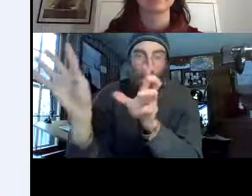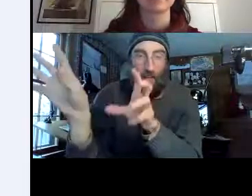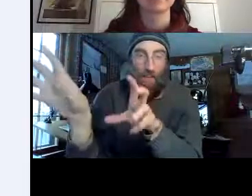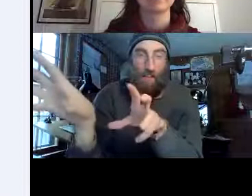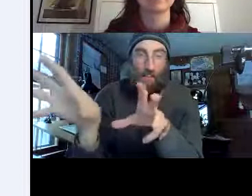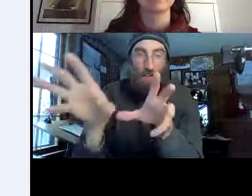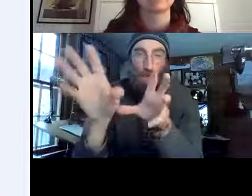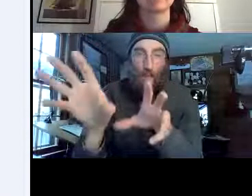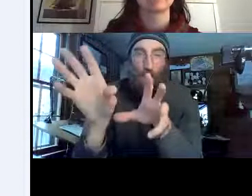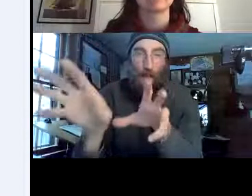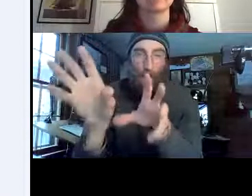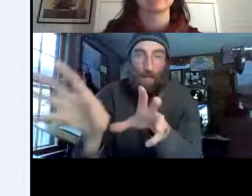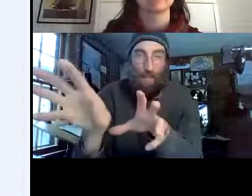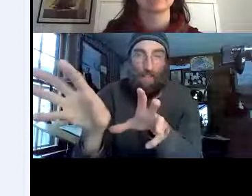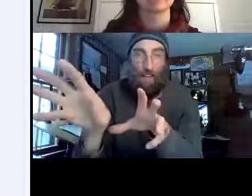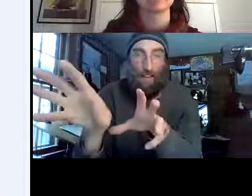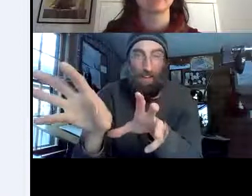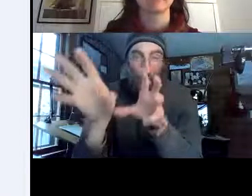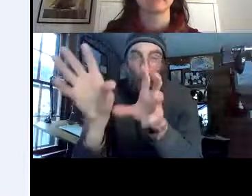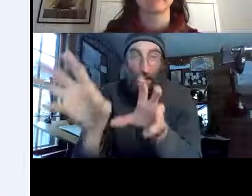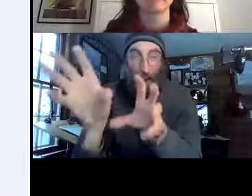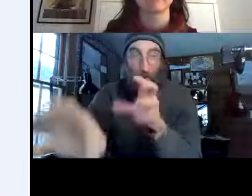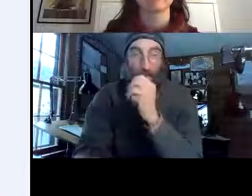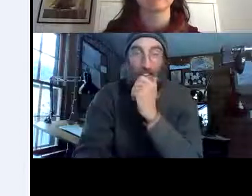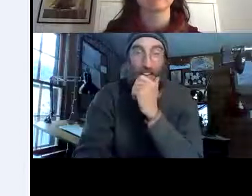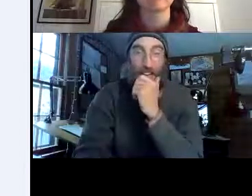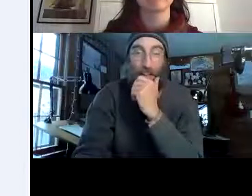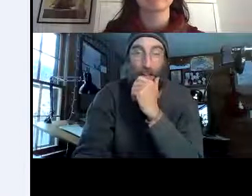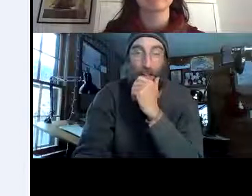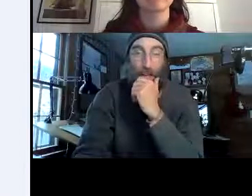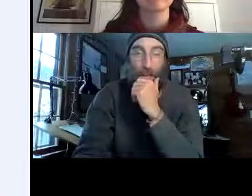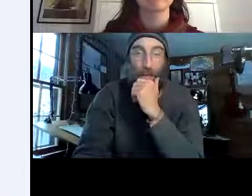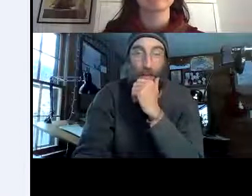I'm trying to reconstruct what that means, like what happens in that time,